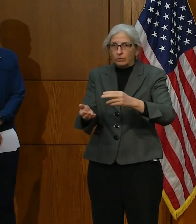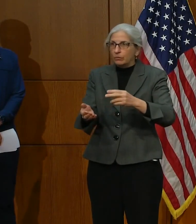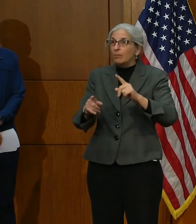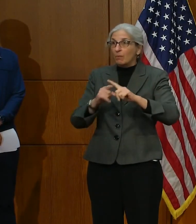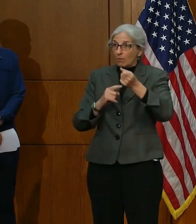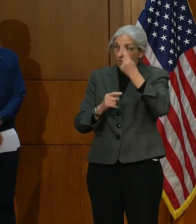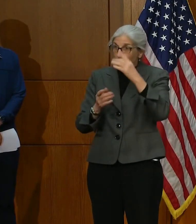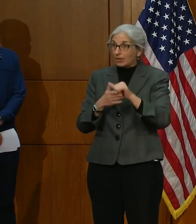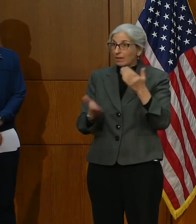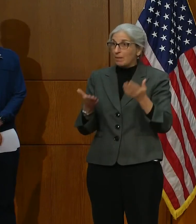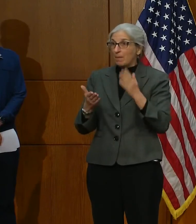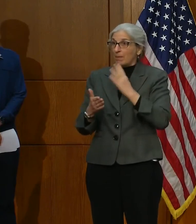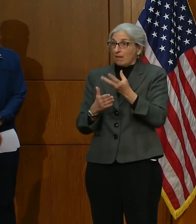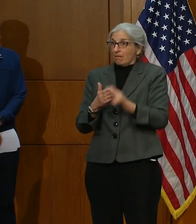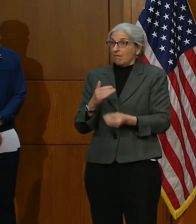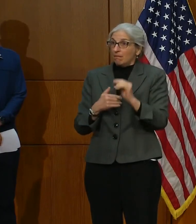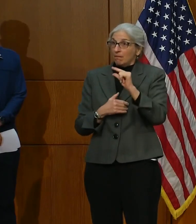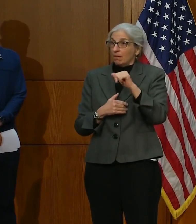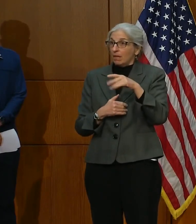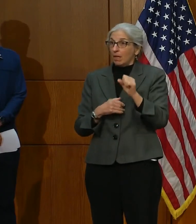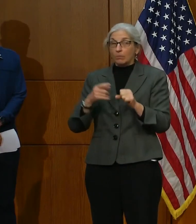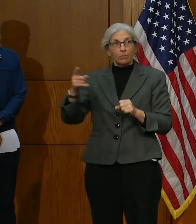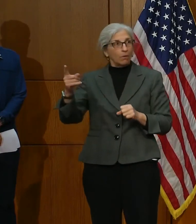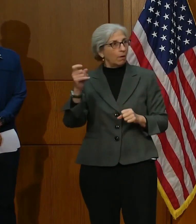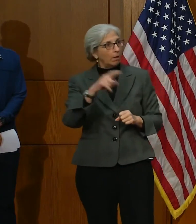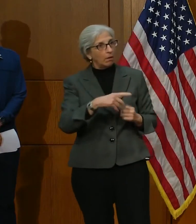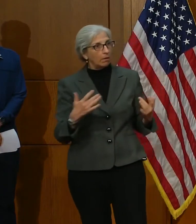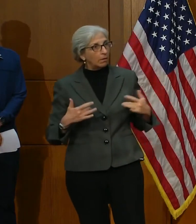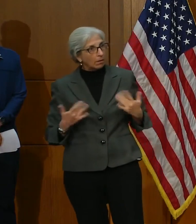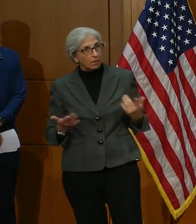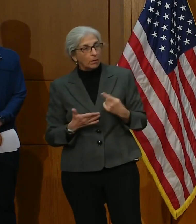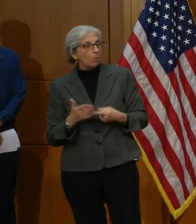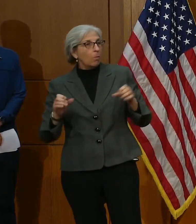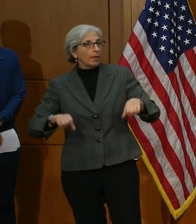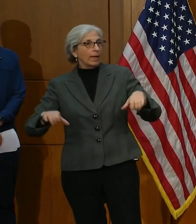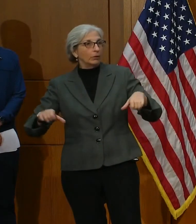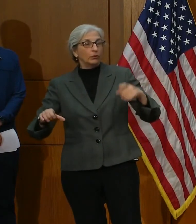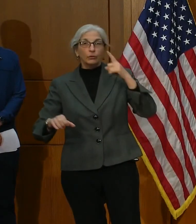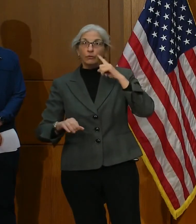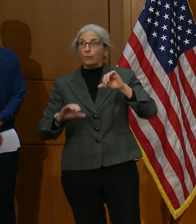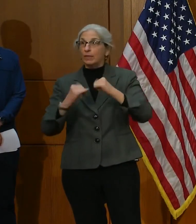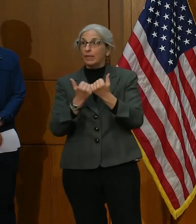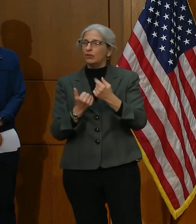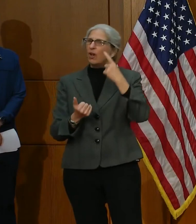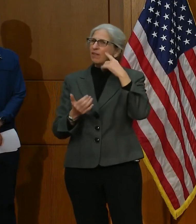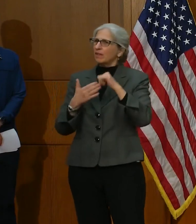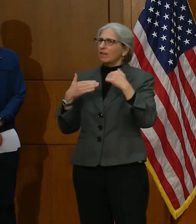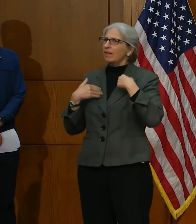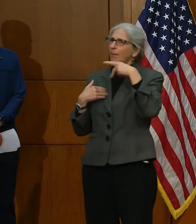INVOLVED, BUT WE UNDERSTAND THAT THERE MAY BE SOME GAPS